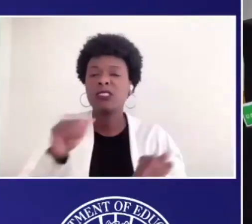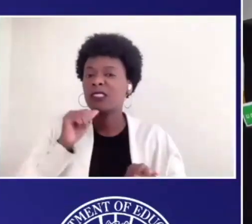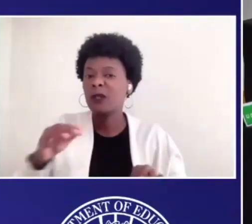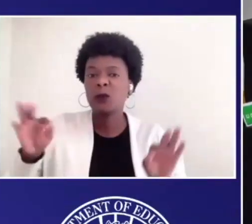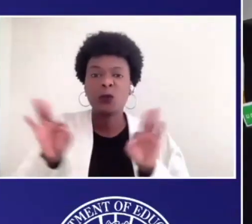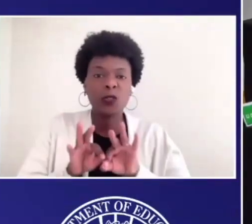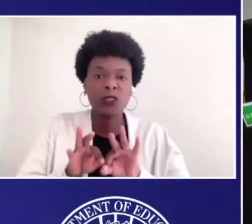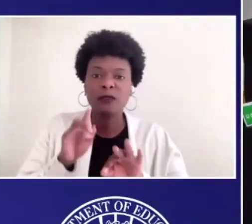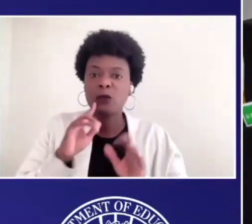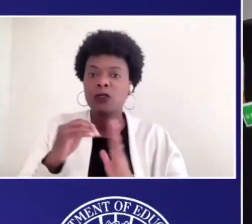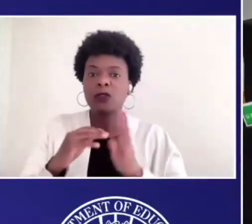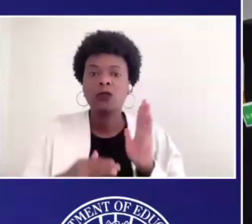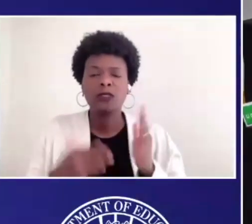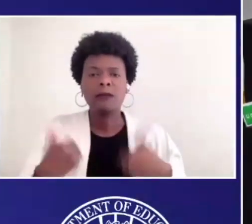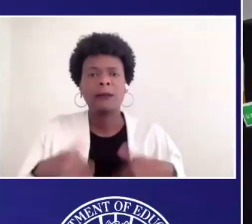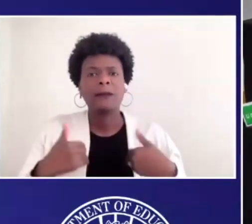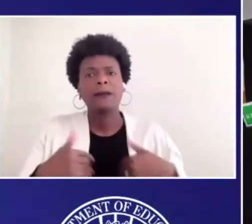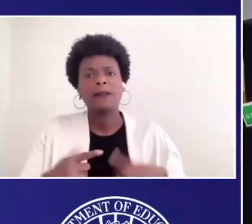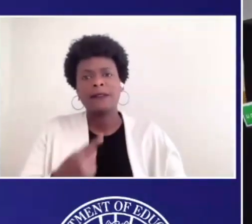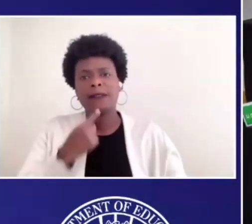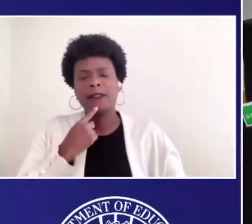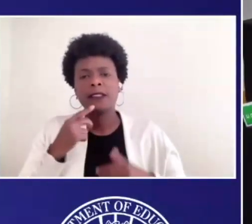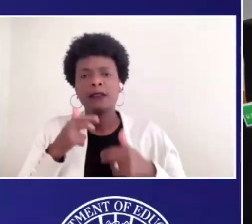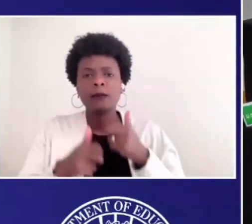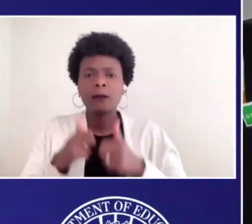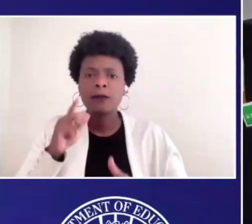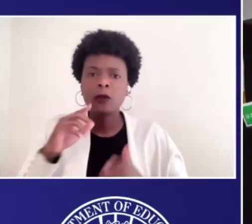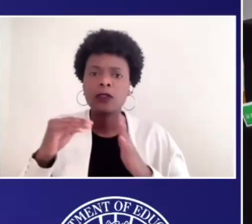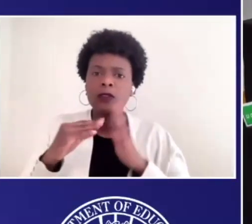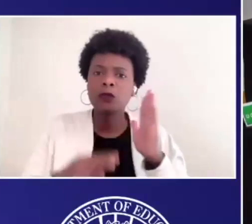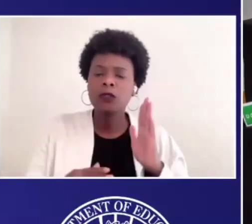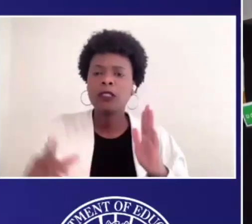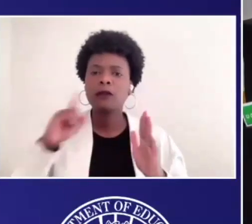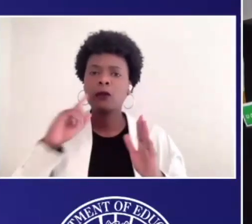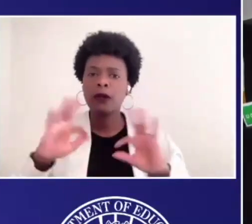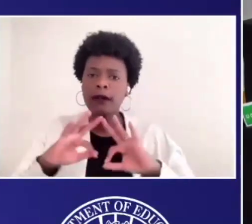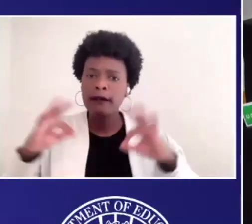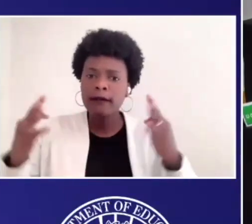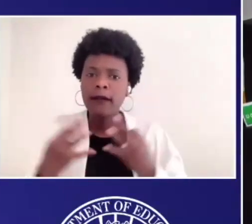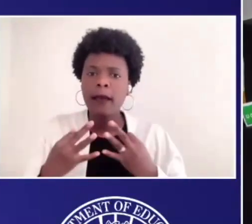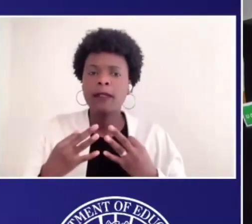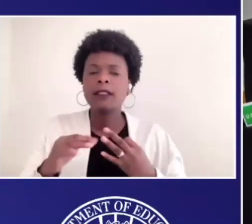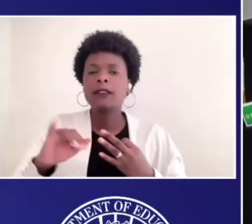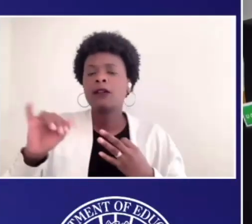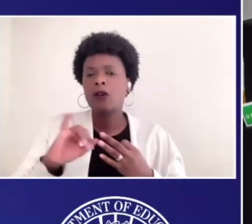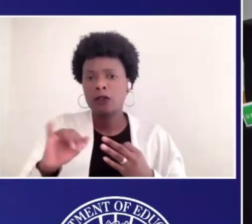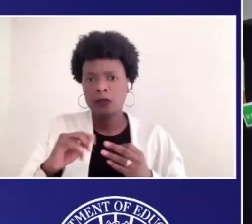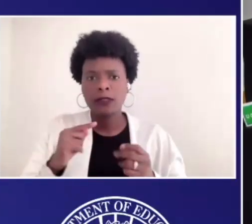And so this is a serious issue for students. It's a serious issue for families and a serious, a serious issue for the